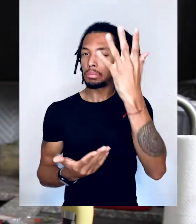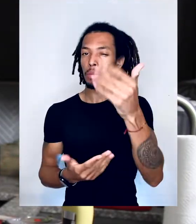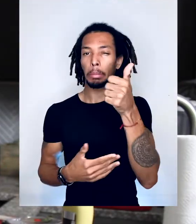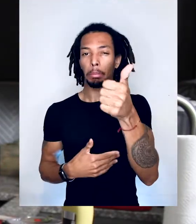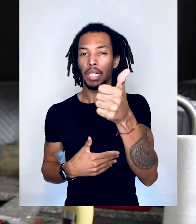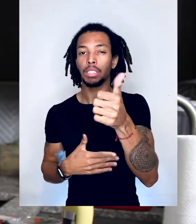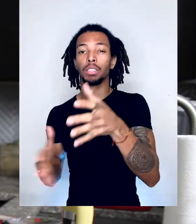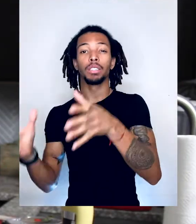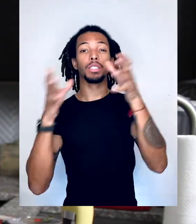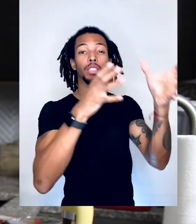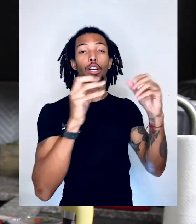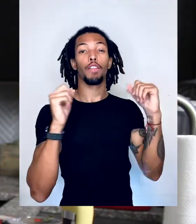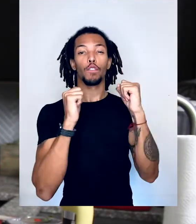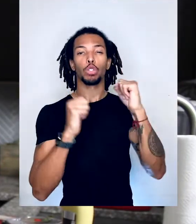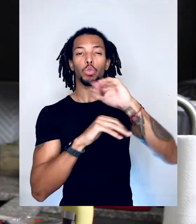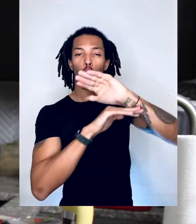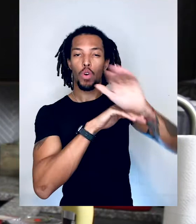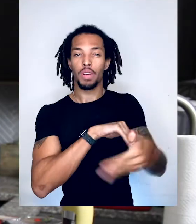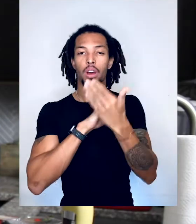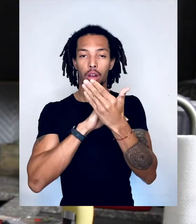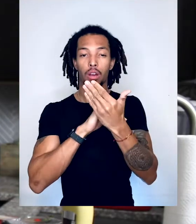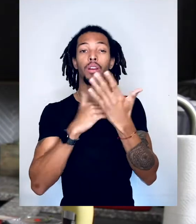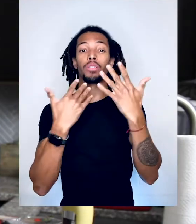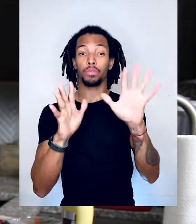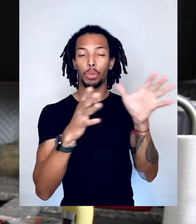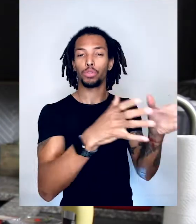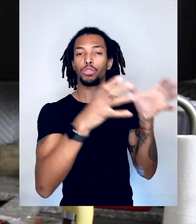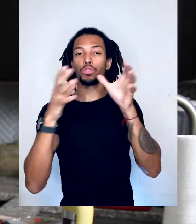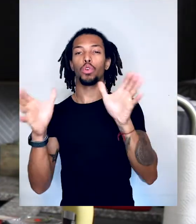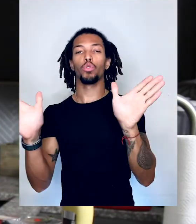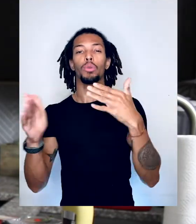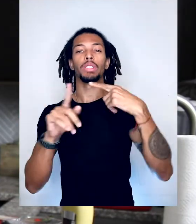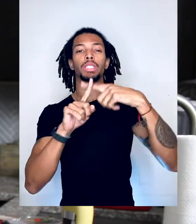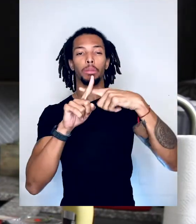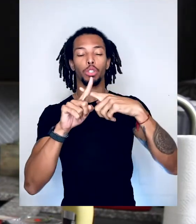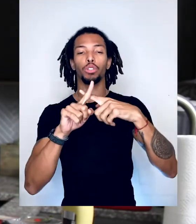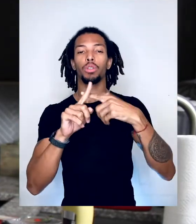best if you leave it in the fridge overnight, and then bring it to room temperature the next day